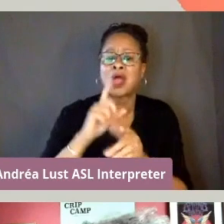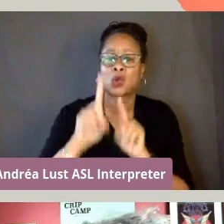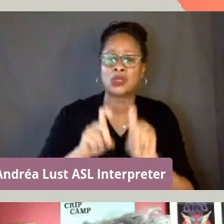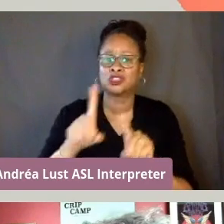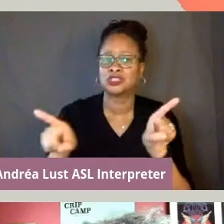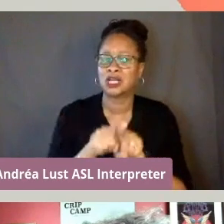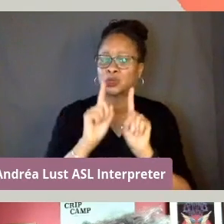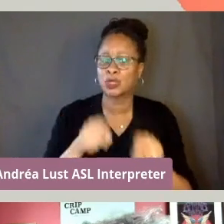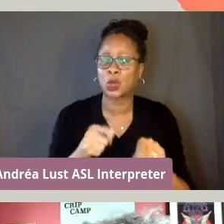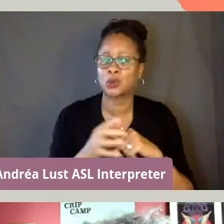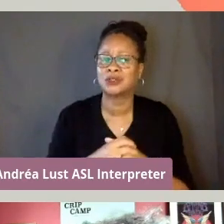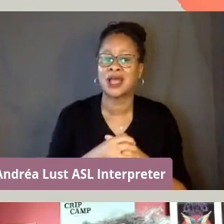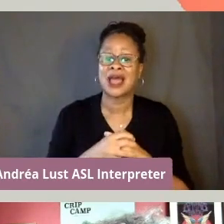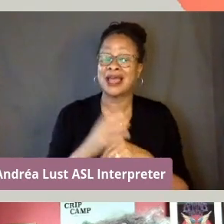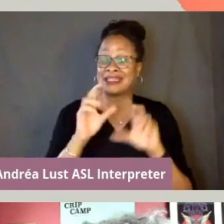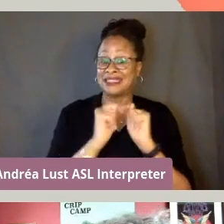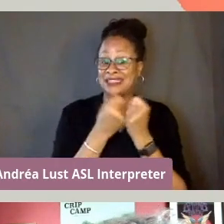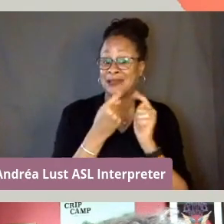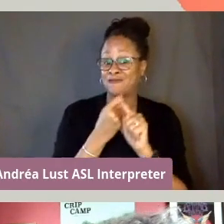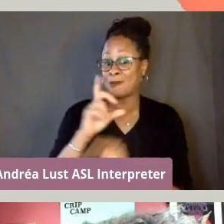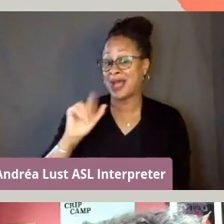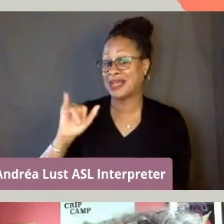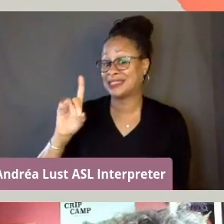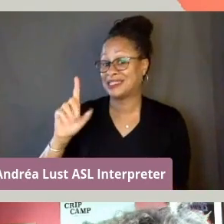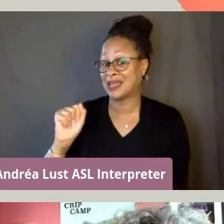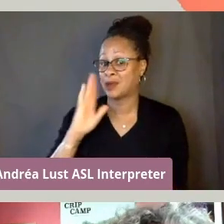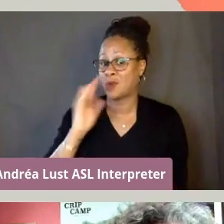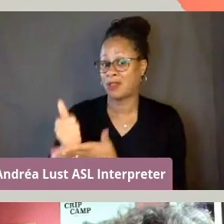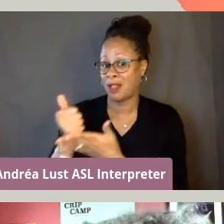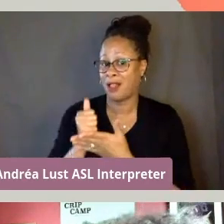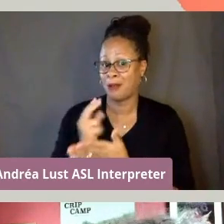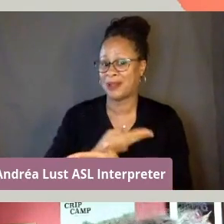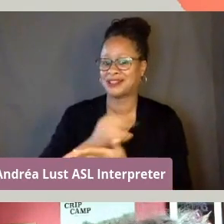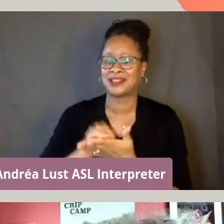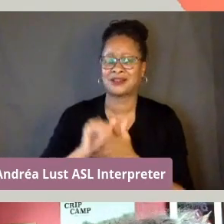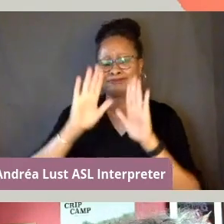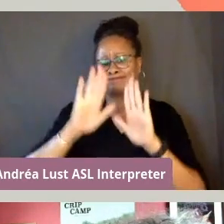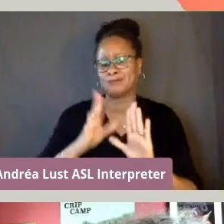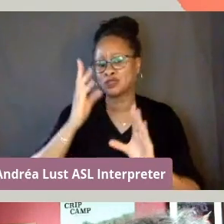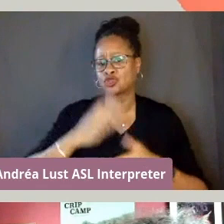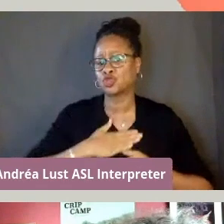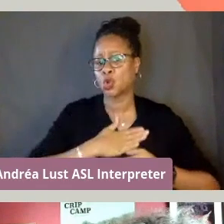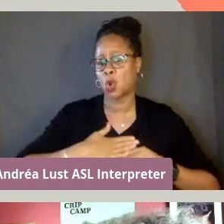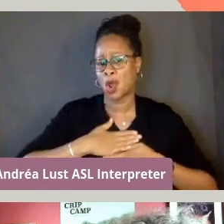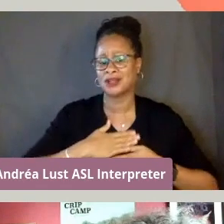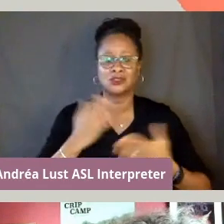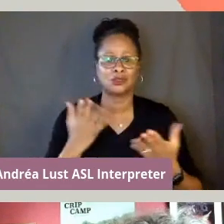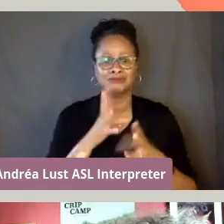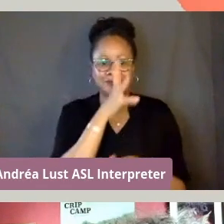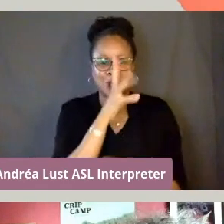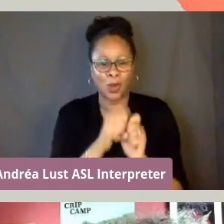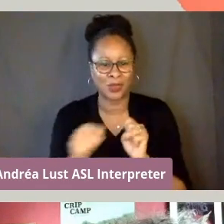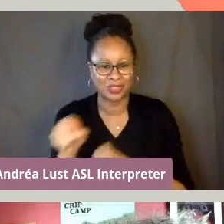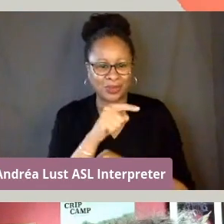And the team from IDA will help us. But that is our great joy, is to actually talk with you. So let's dive in.